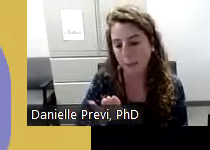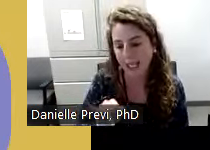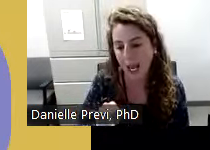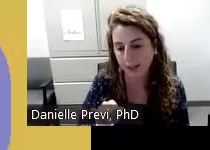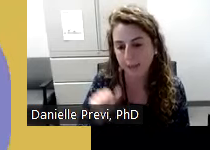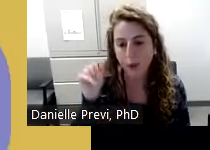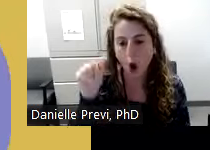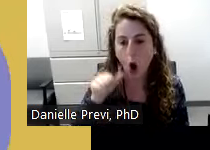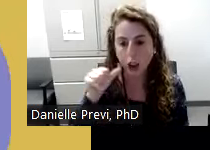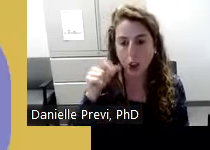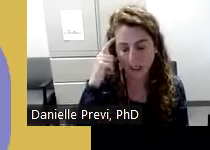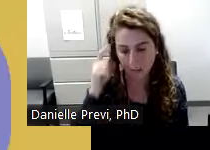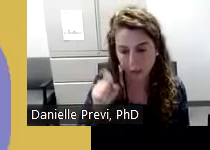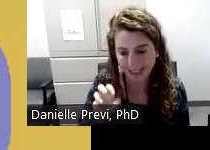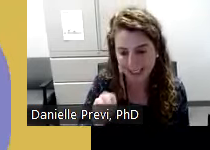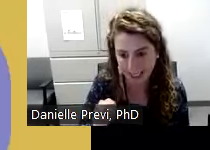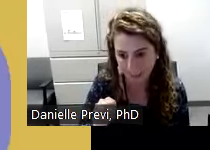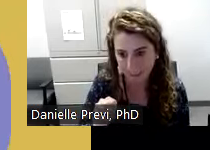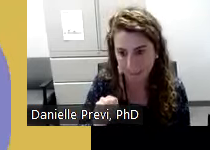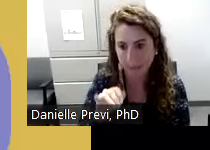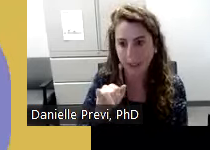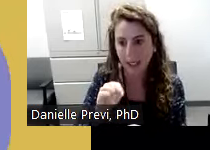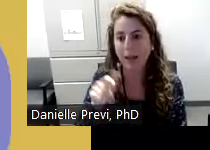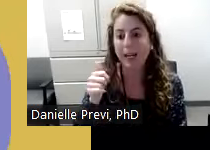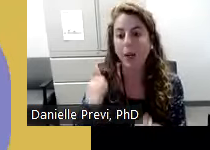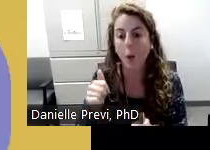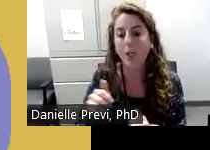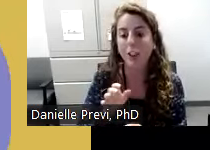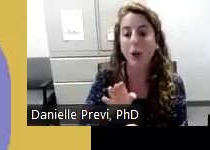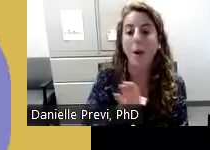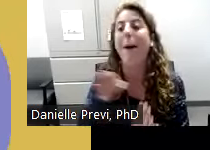So there's a growing field called ABI, auditory brainstem implants,